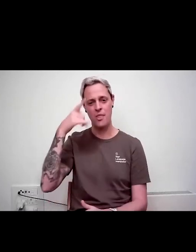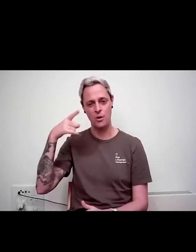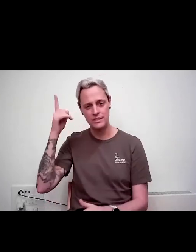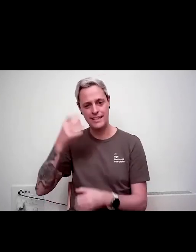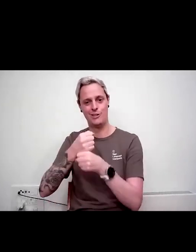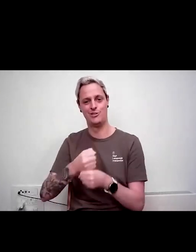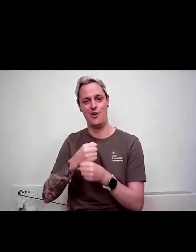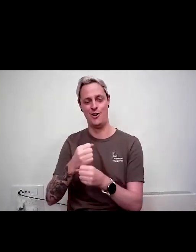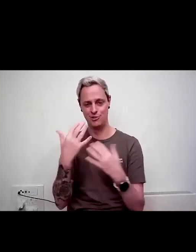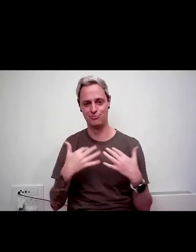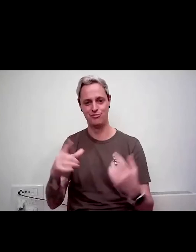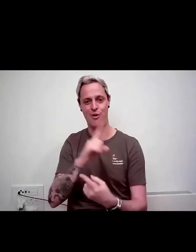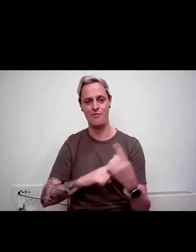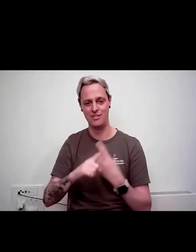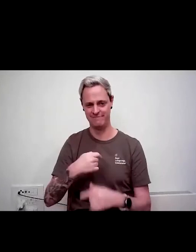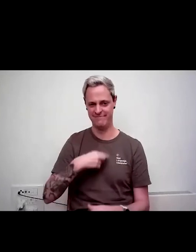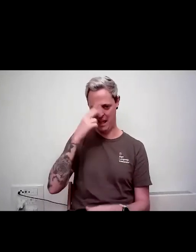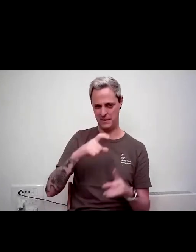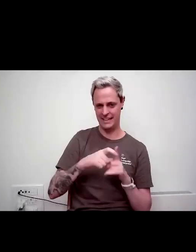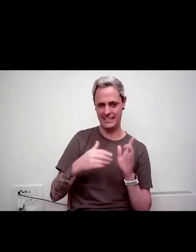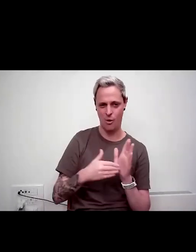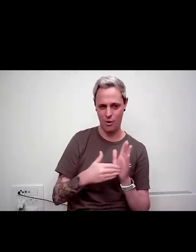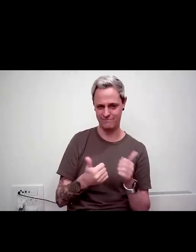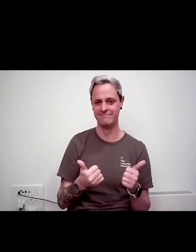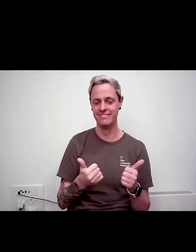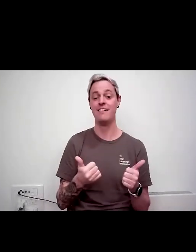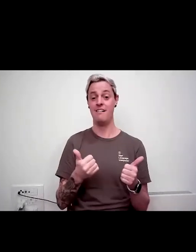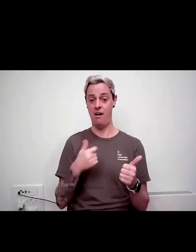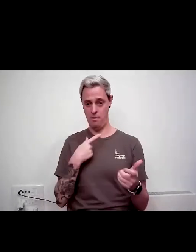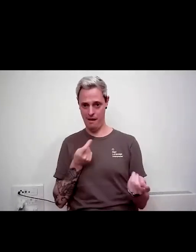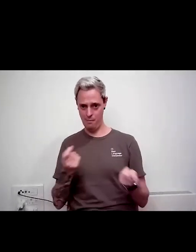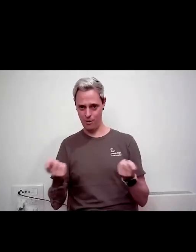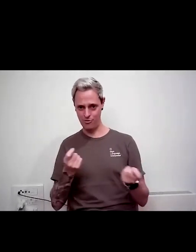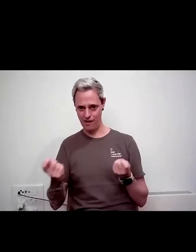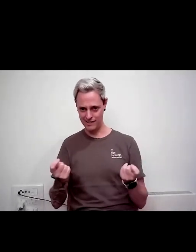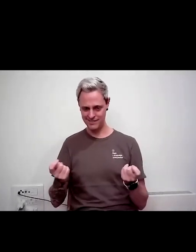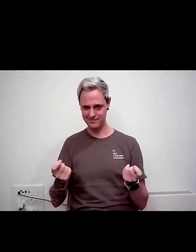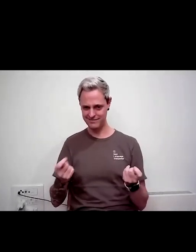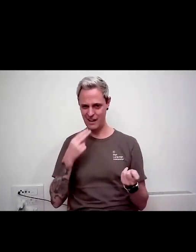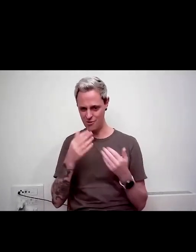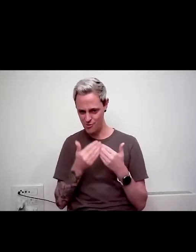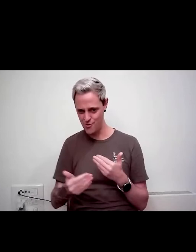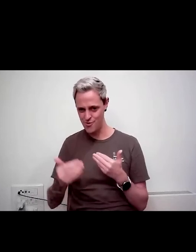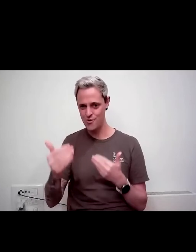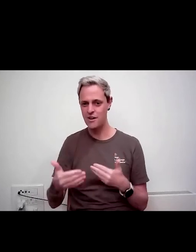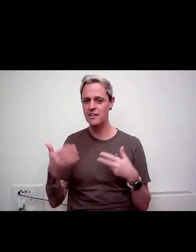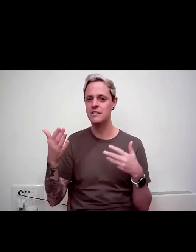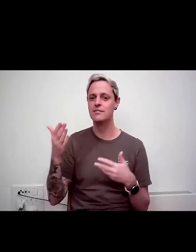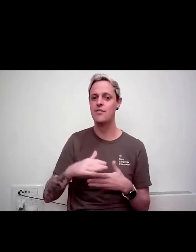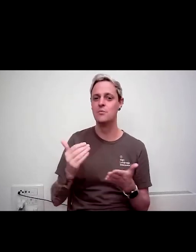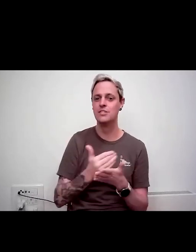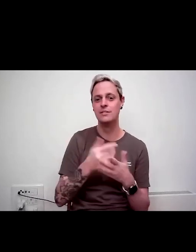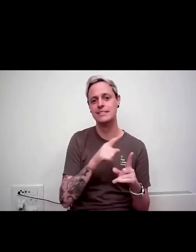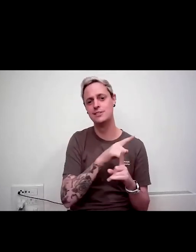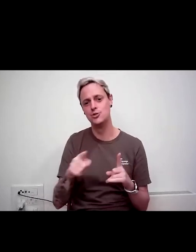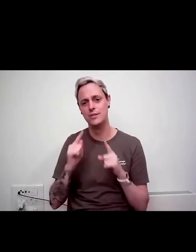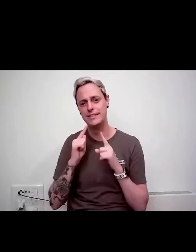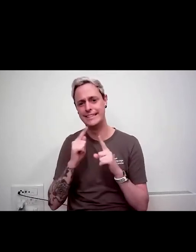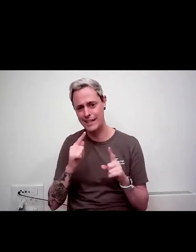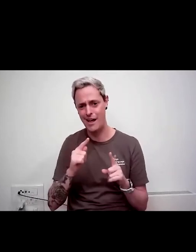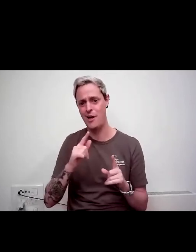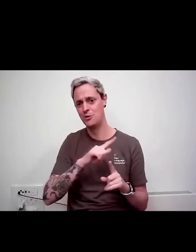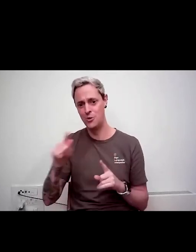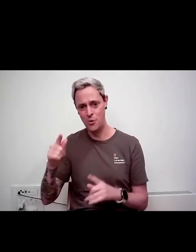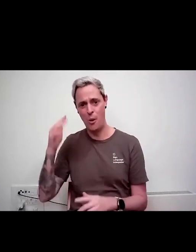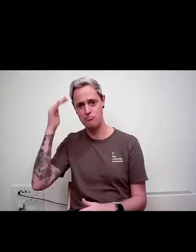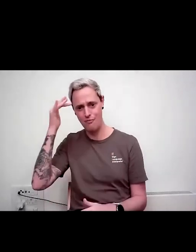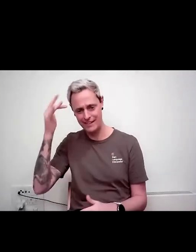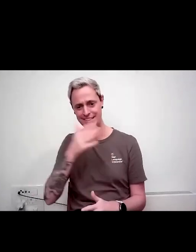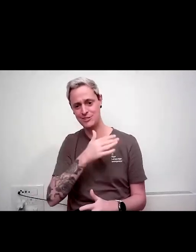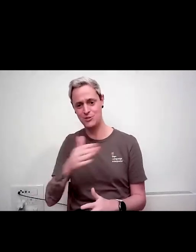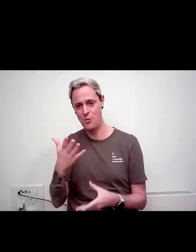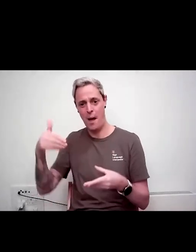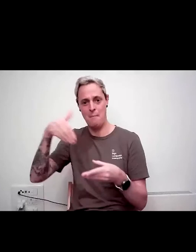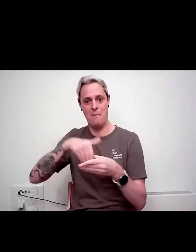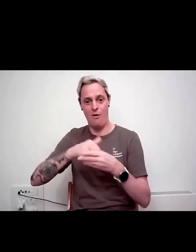I’m Denise Maud and I’ll be moderating this afternoon's session entitled ‘From Charity to Teacher, to Prophet, to Simply a Member of the Body of Christ’